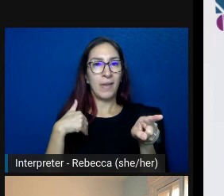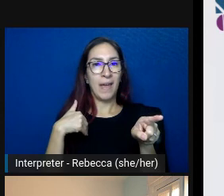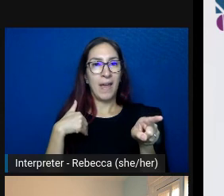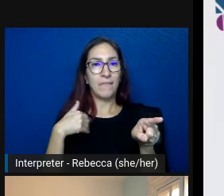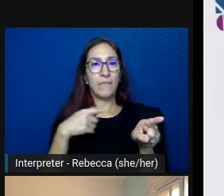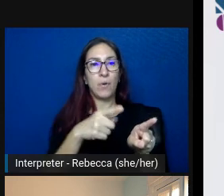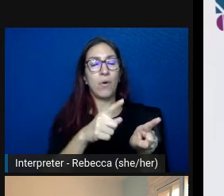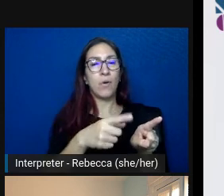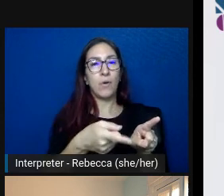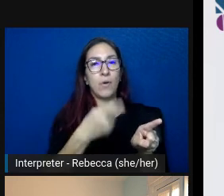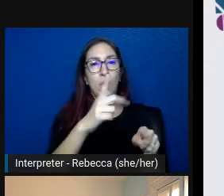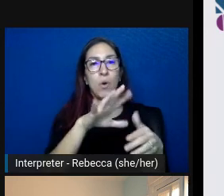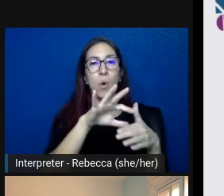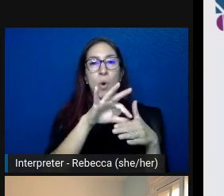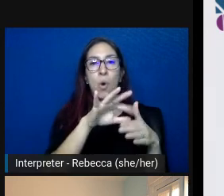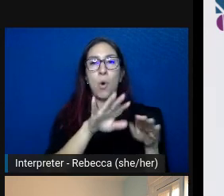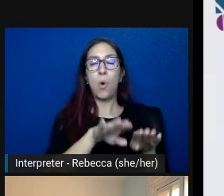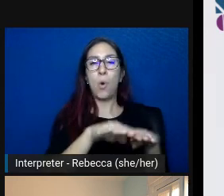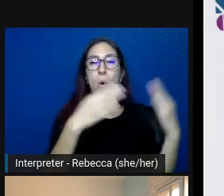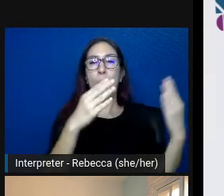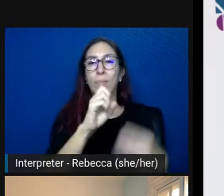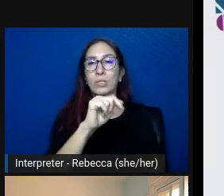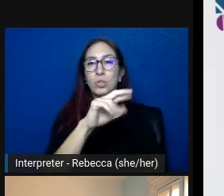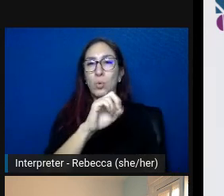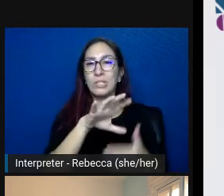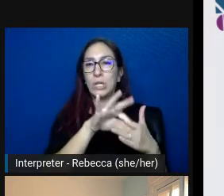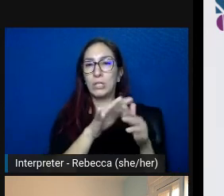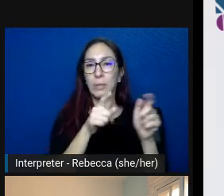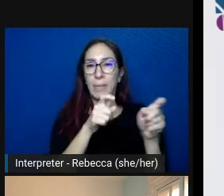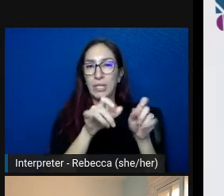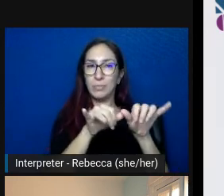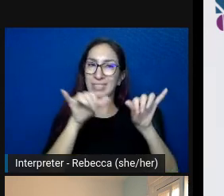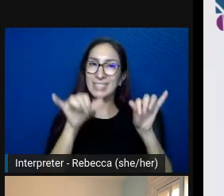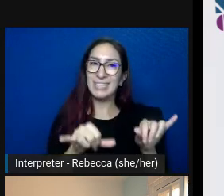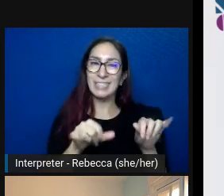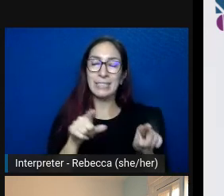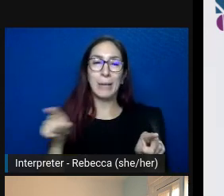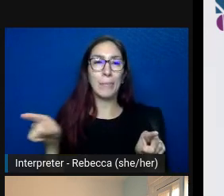content management system because that's how they thought the web should be.